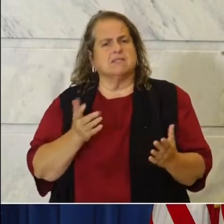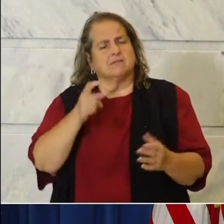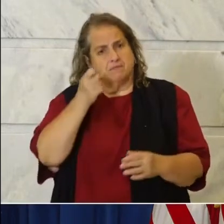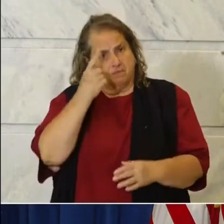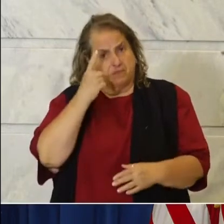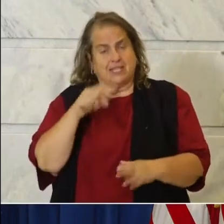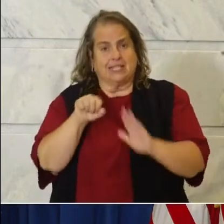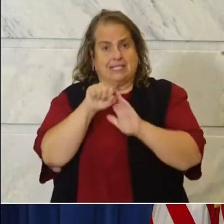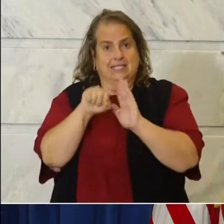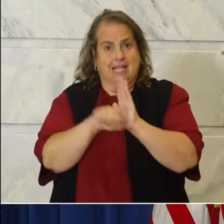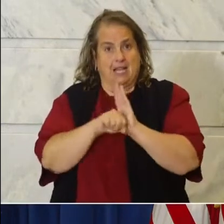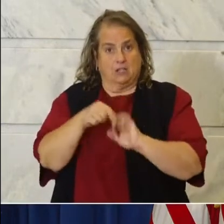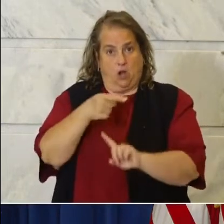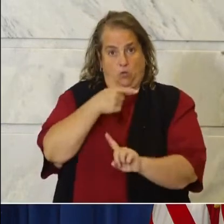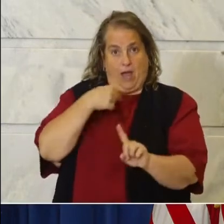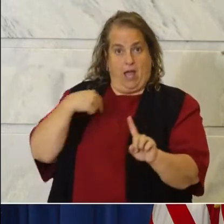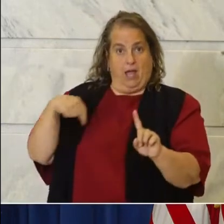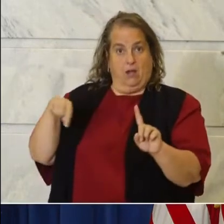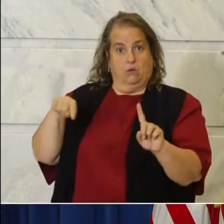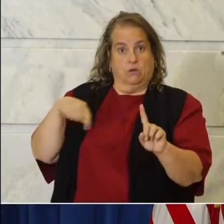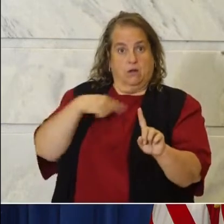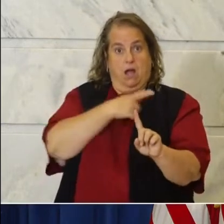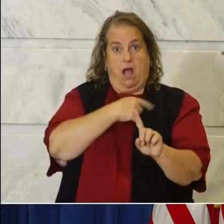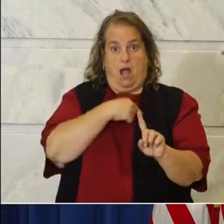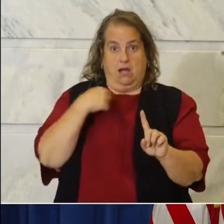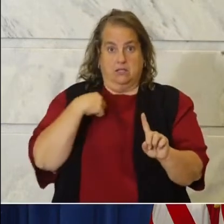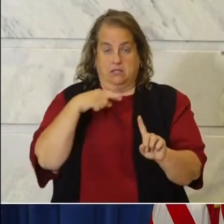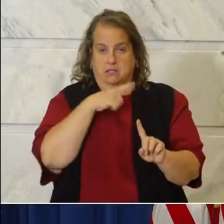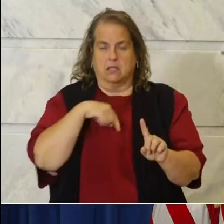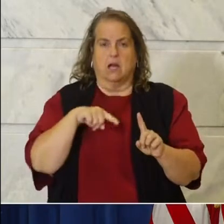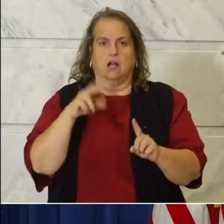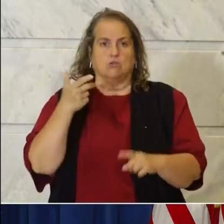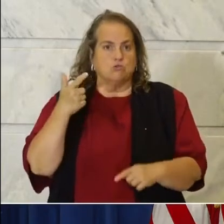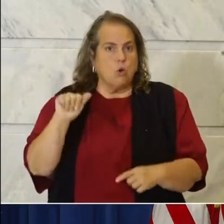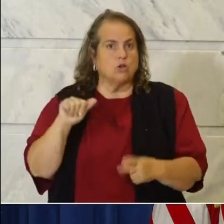earlier and have a higher and steeper climb on their curves. So Georgia and Tennessee,